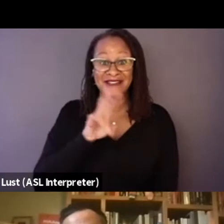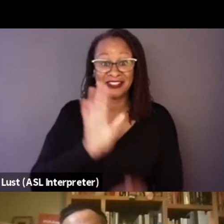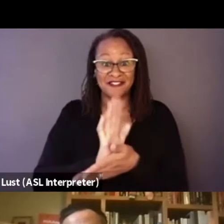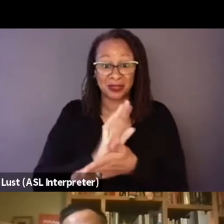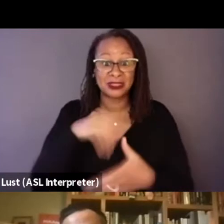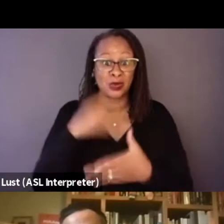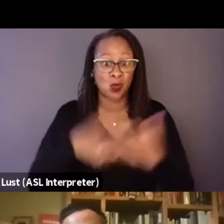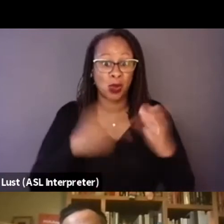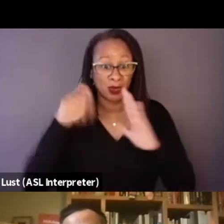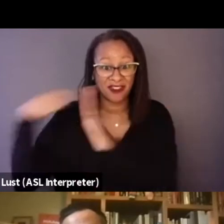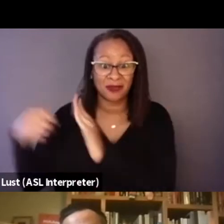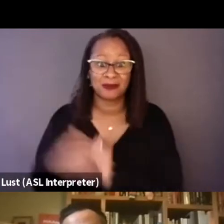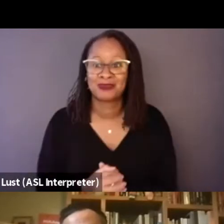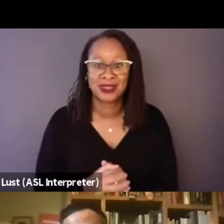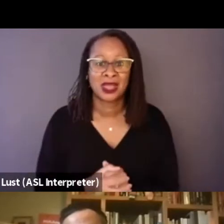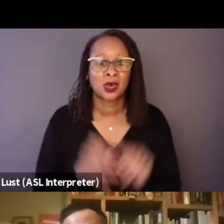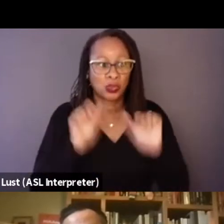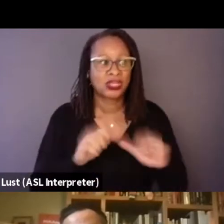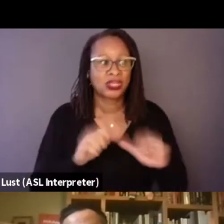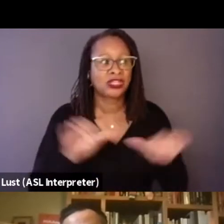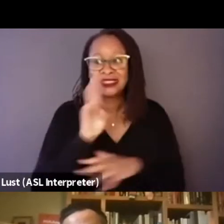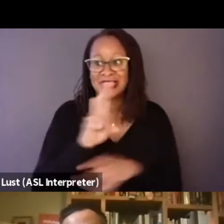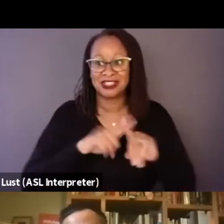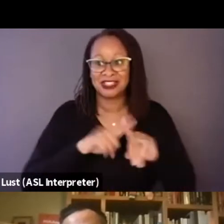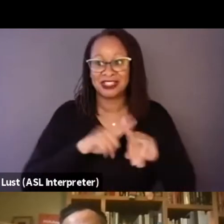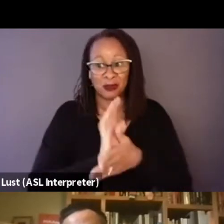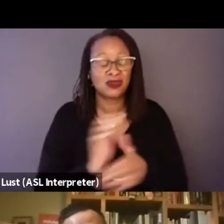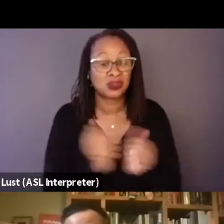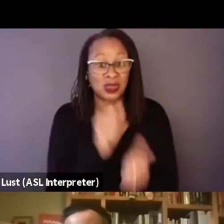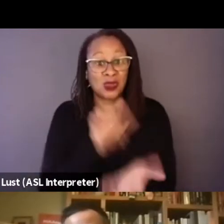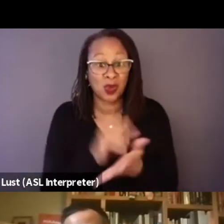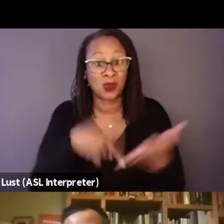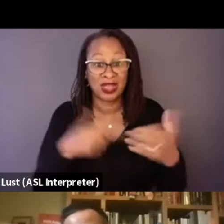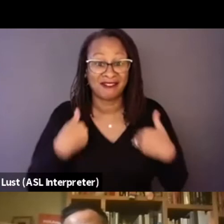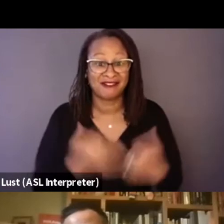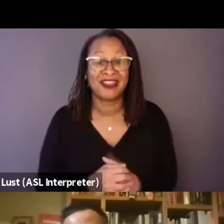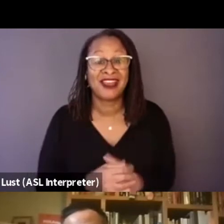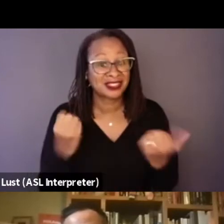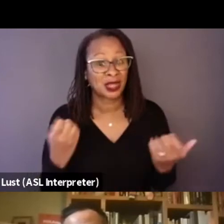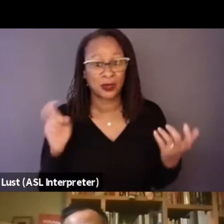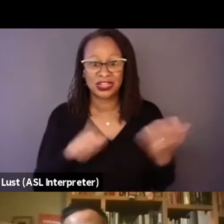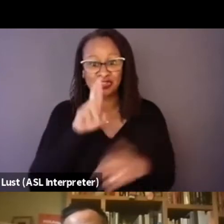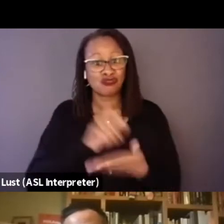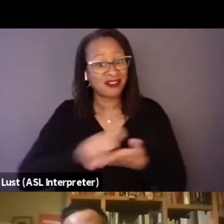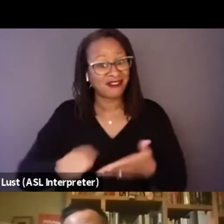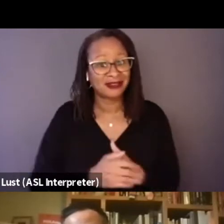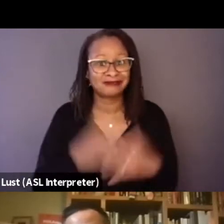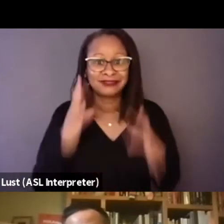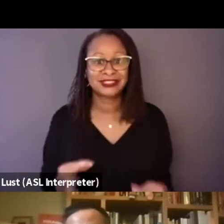Like we would be able to do seven different movies with what we shot. So we just have to rewrite it and decide what direction you want to go.